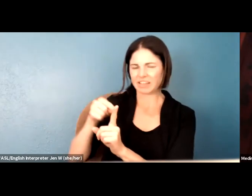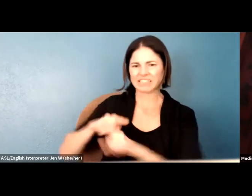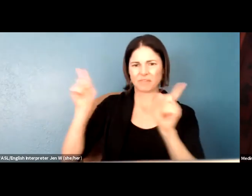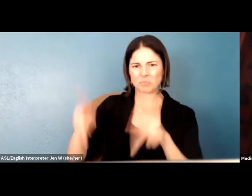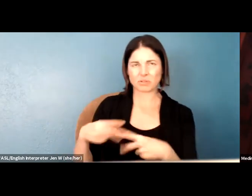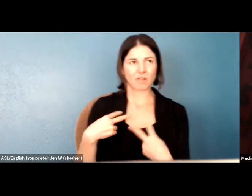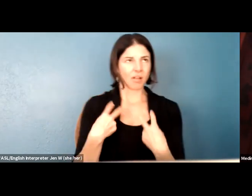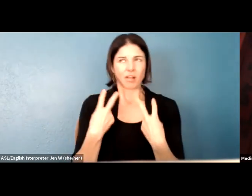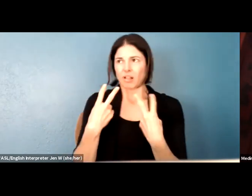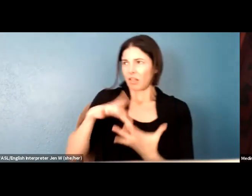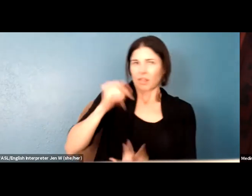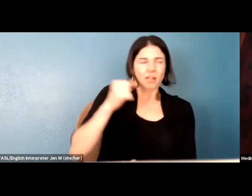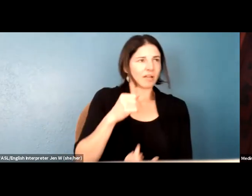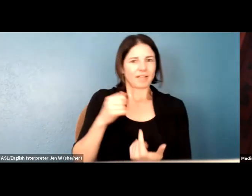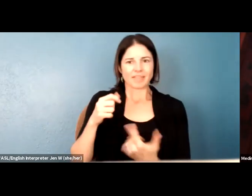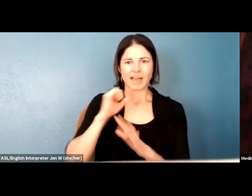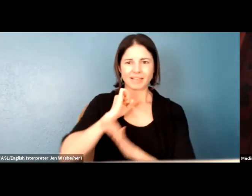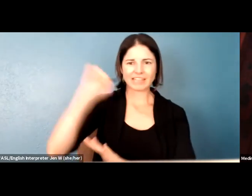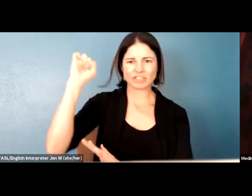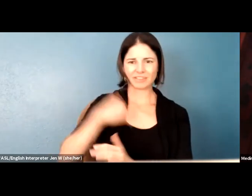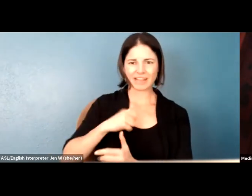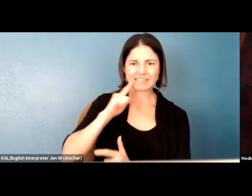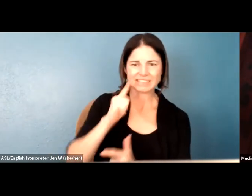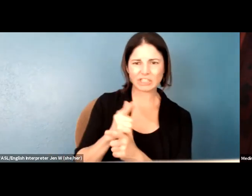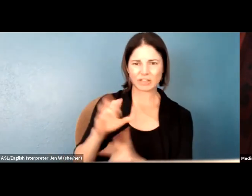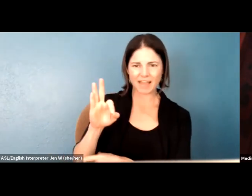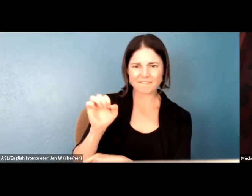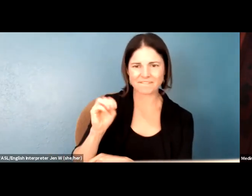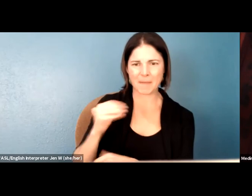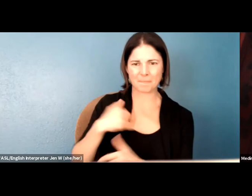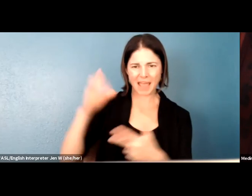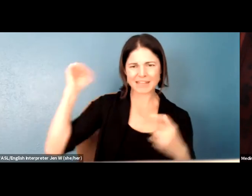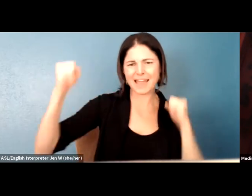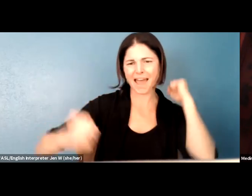that lit chick that sister and femme that you got sure yes,